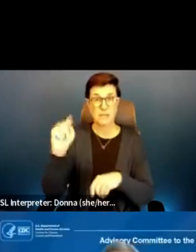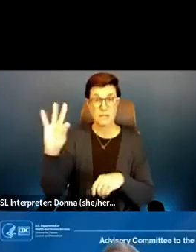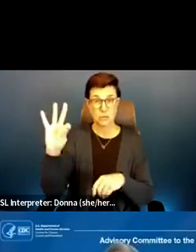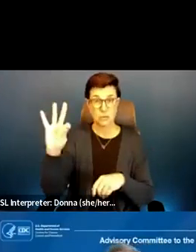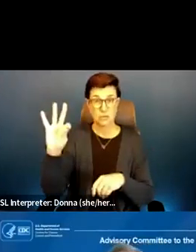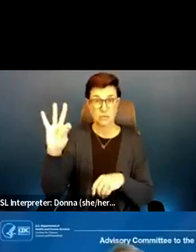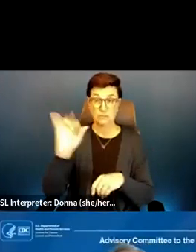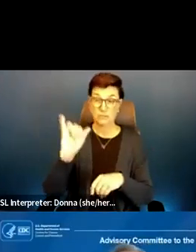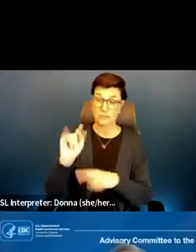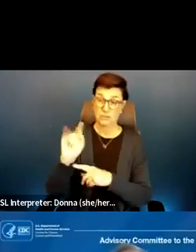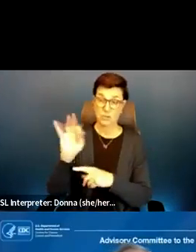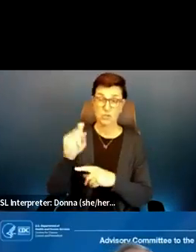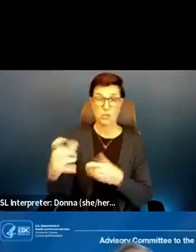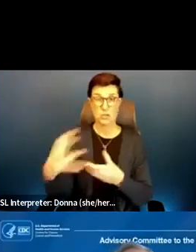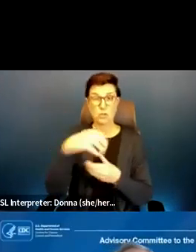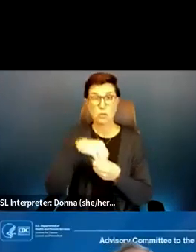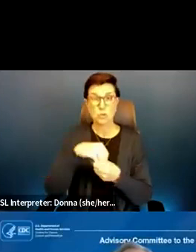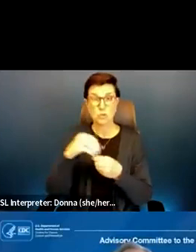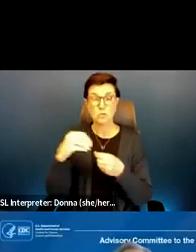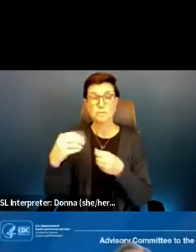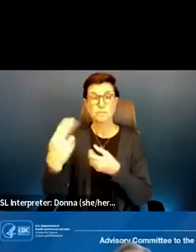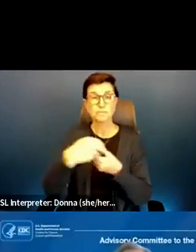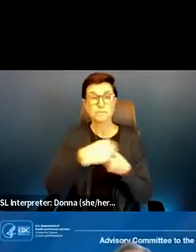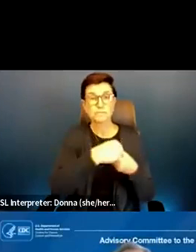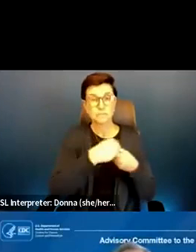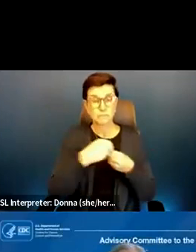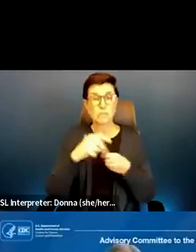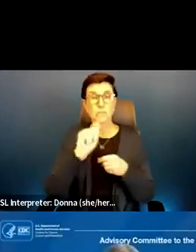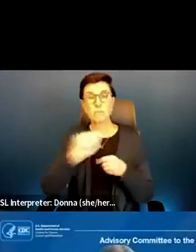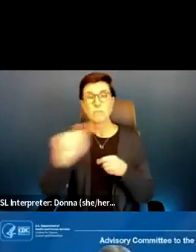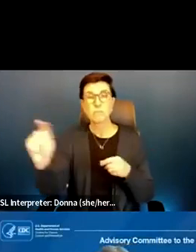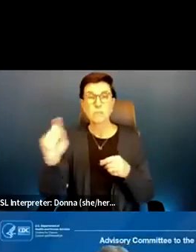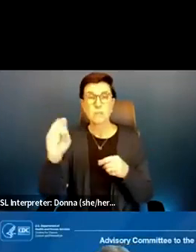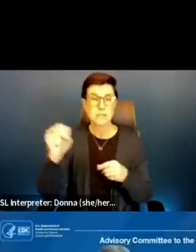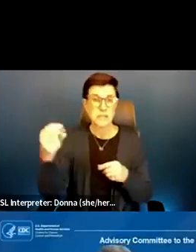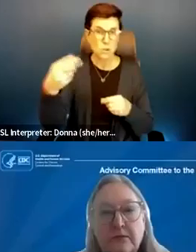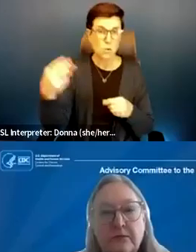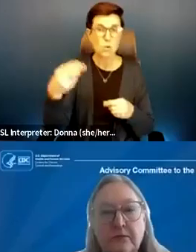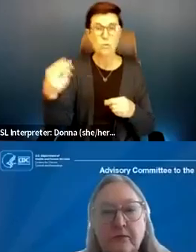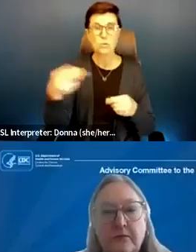from outside stakeholders and subject matter experts to evaluate what contributed to the shortcomings